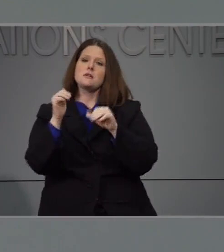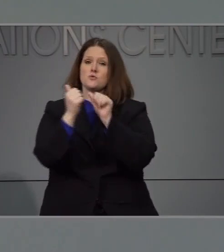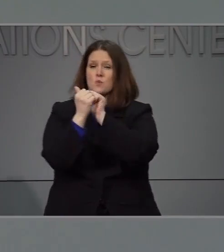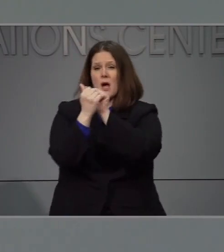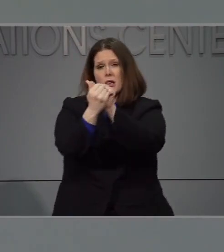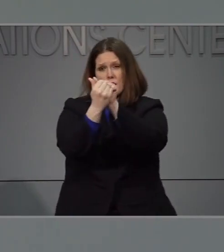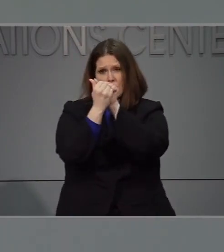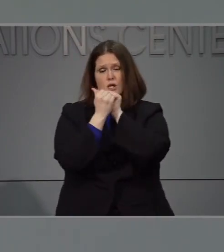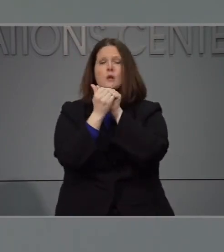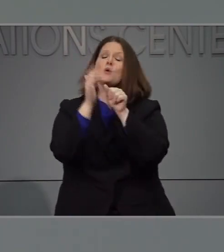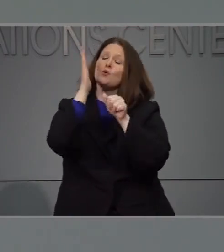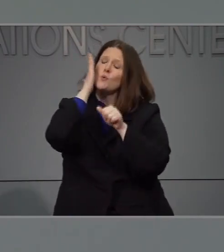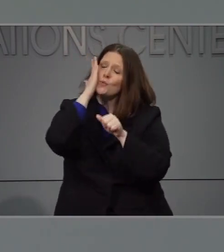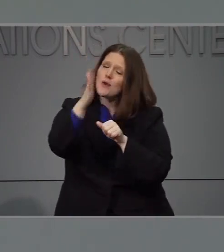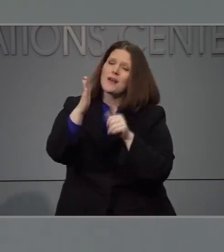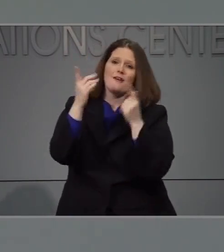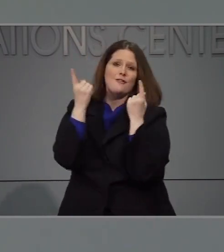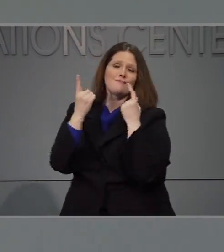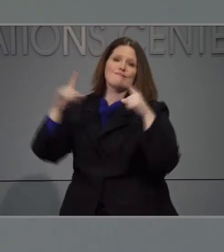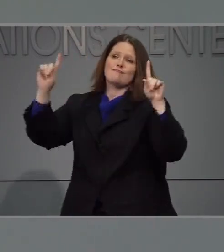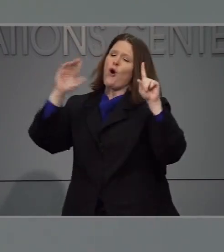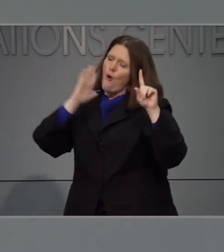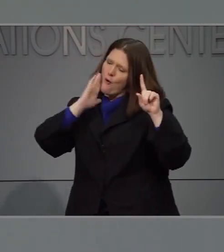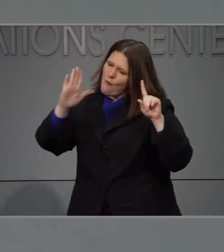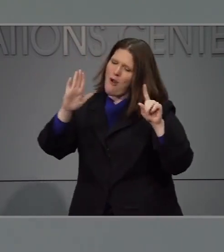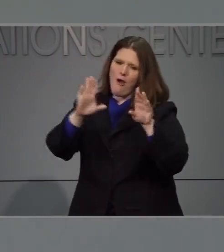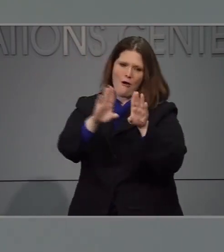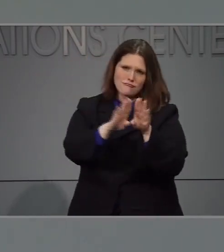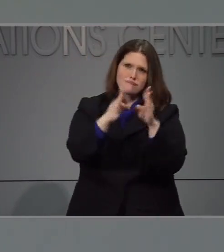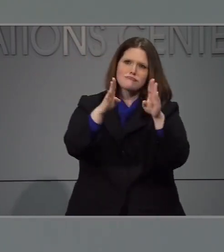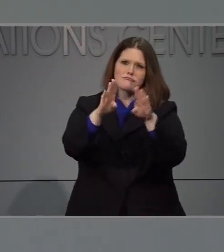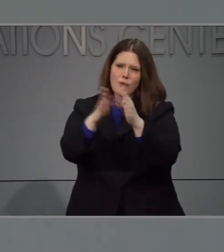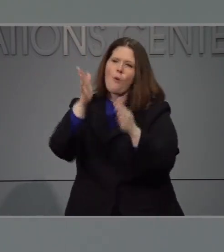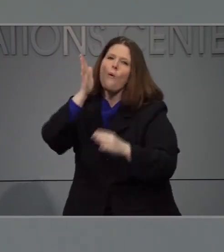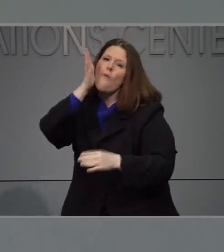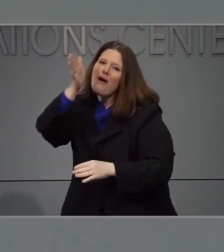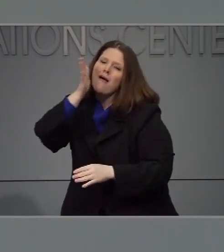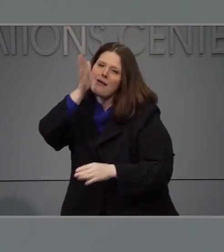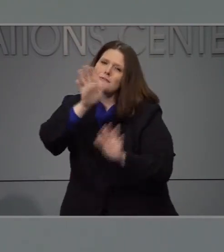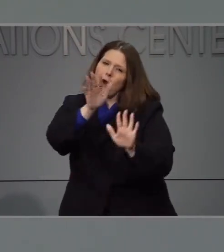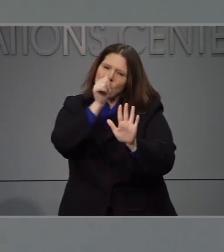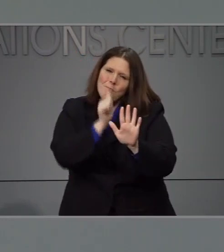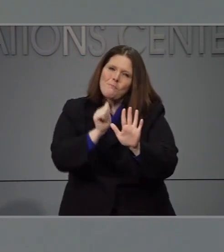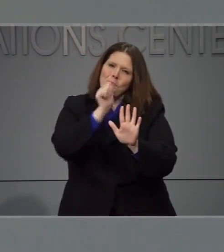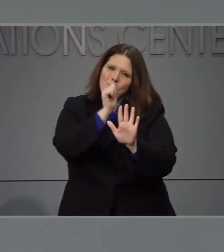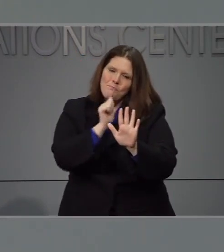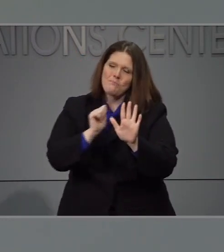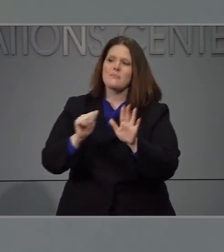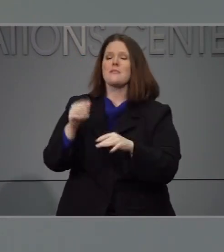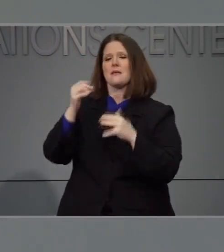METRICS WE LOOK AT BUILDING OUR CAPACITY AND WITH WORKING TOGETHER AS A STATE. WE'RE GOING TO GET THERE AND